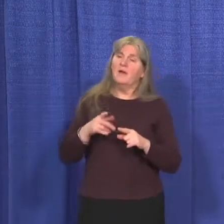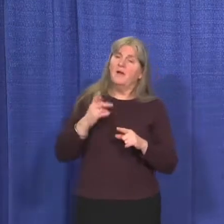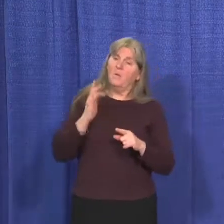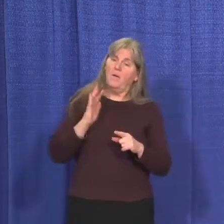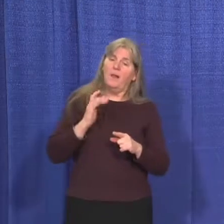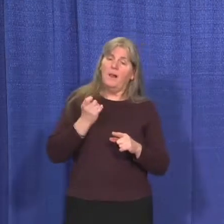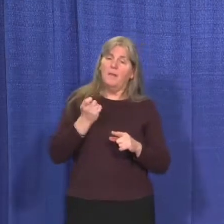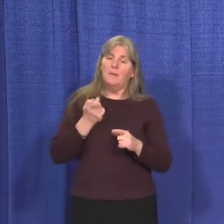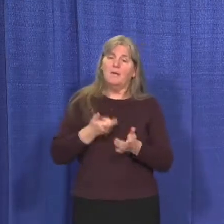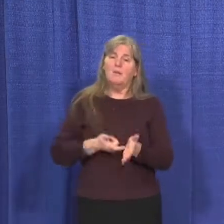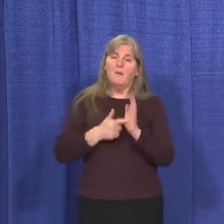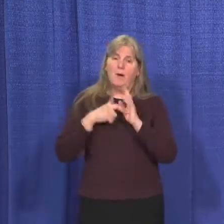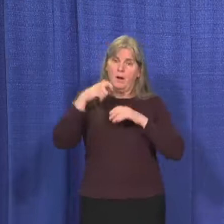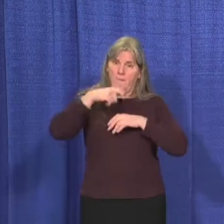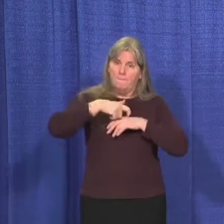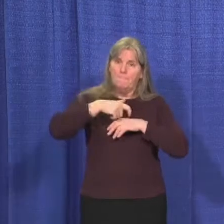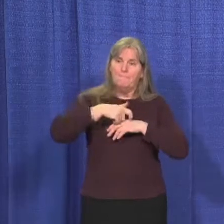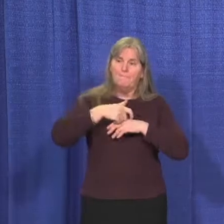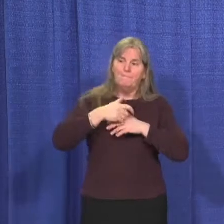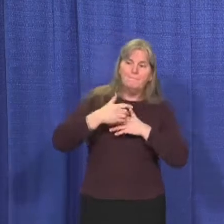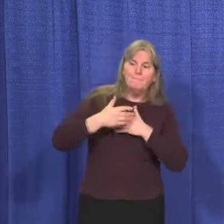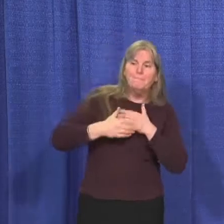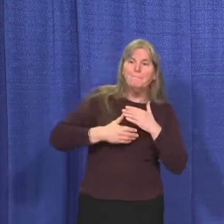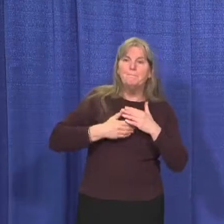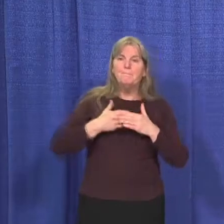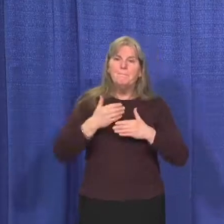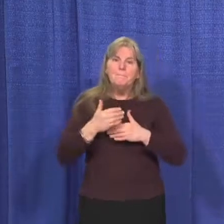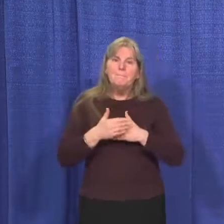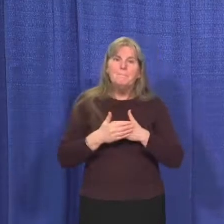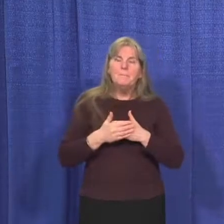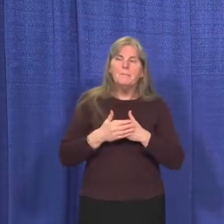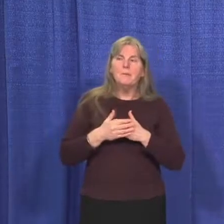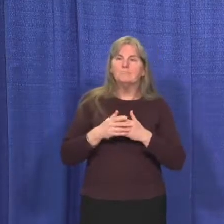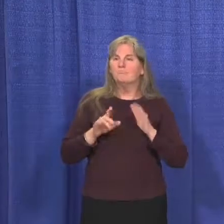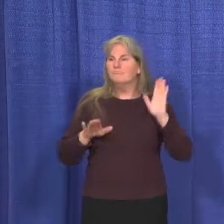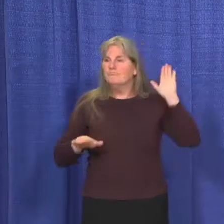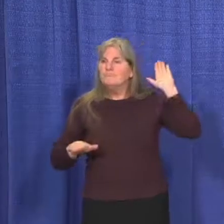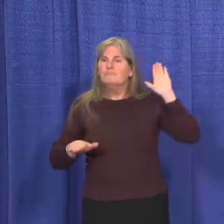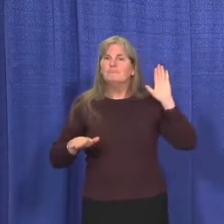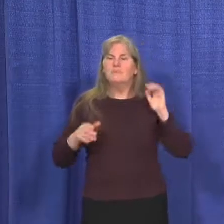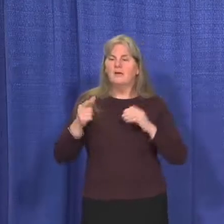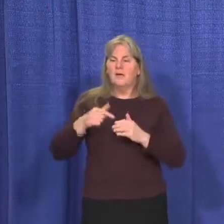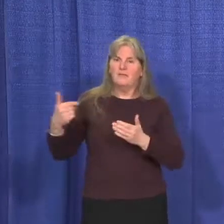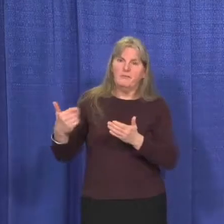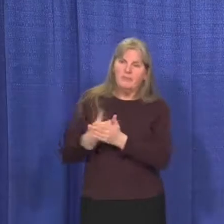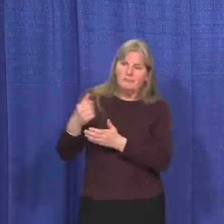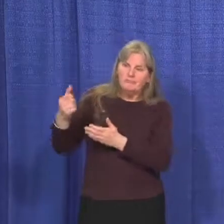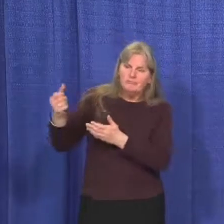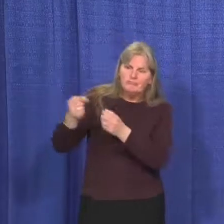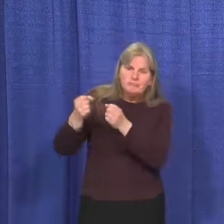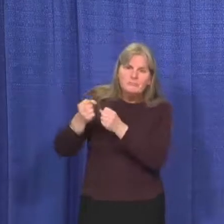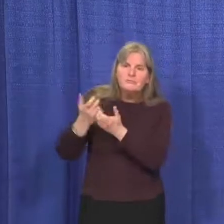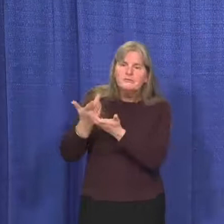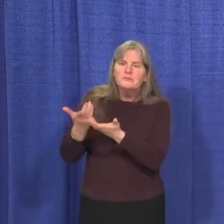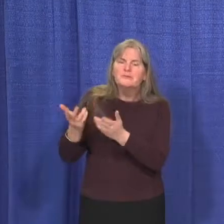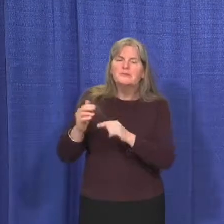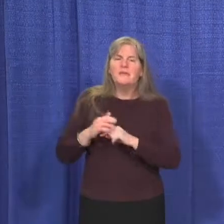time for swearing in of the new government.